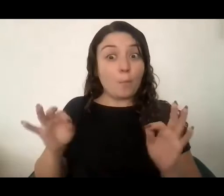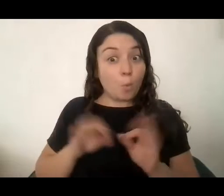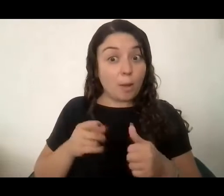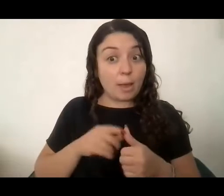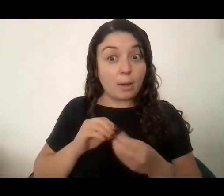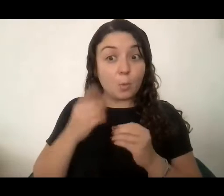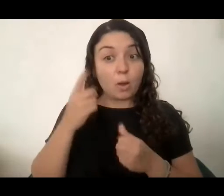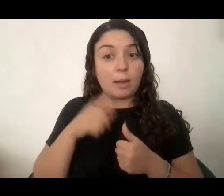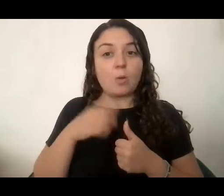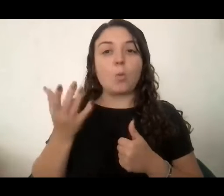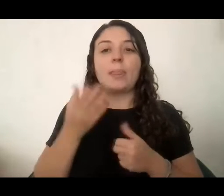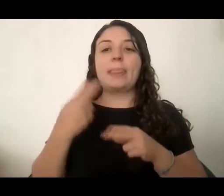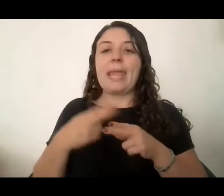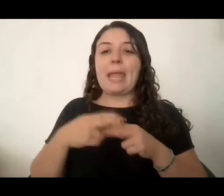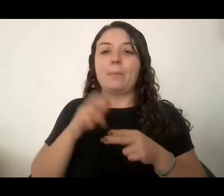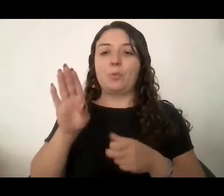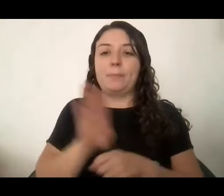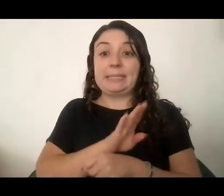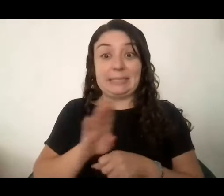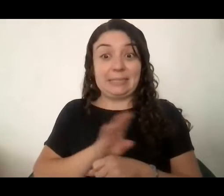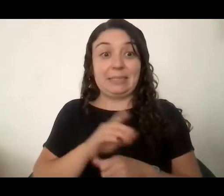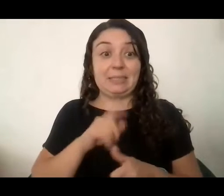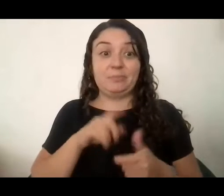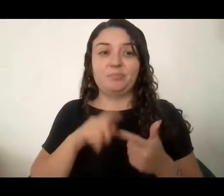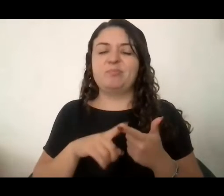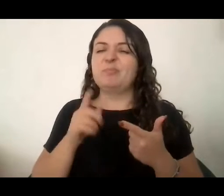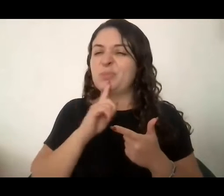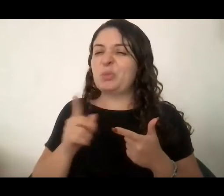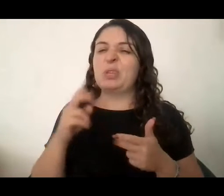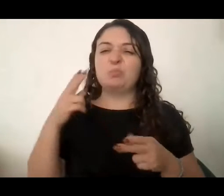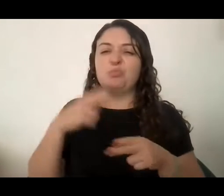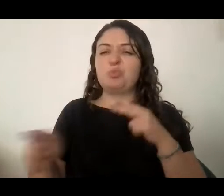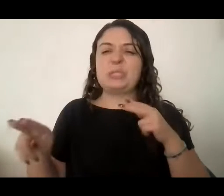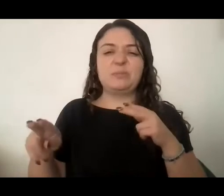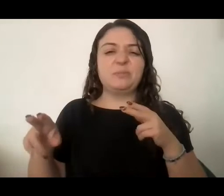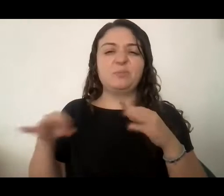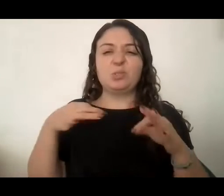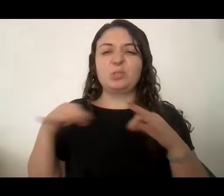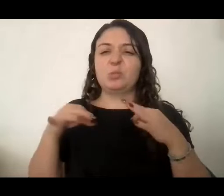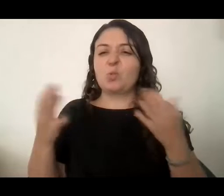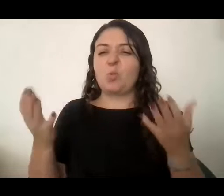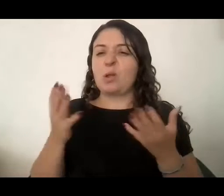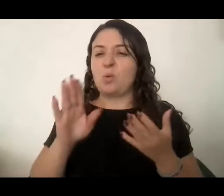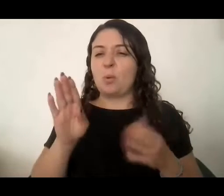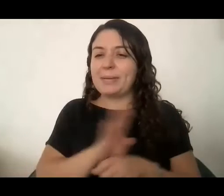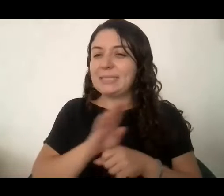to share what that is. And a brief description of what the business does. You know, for Jana,